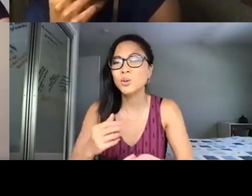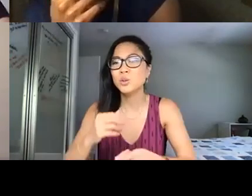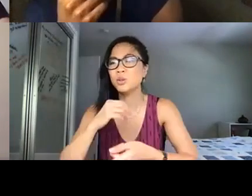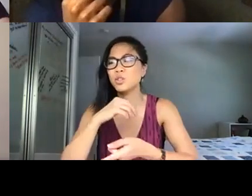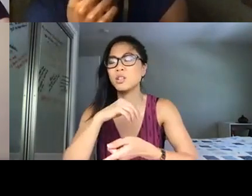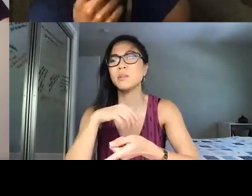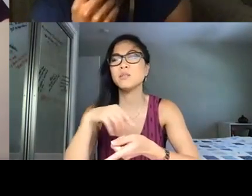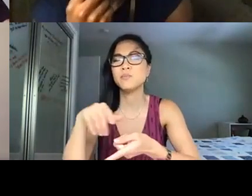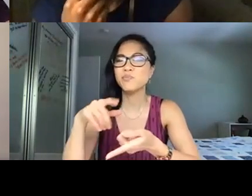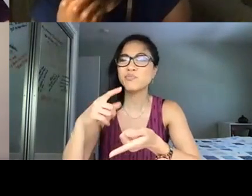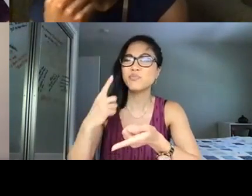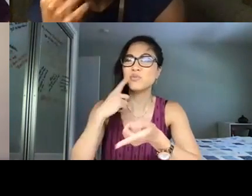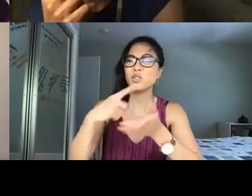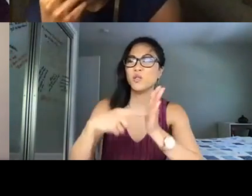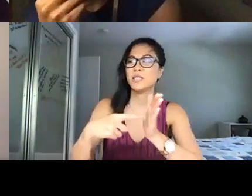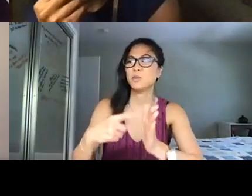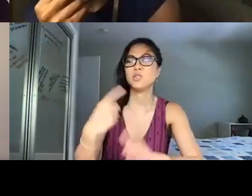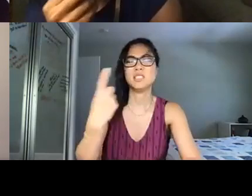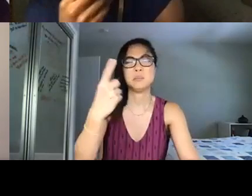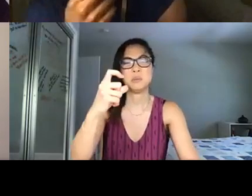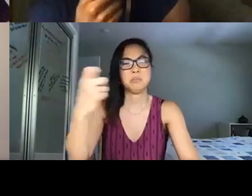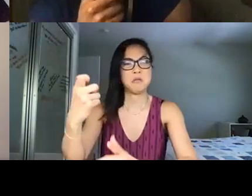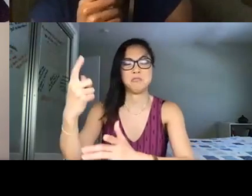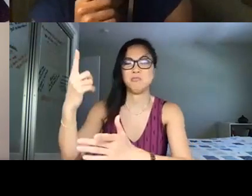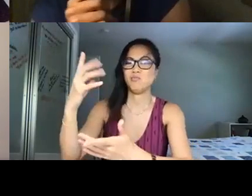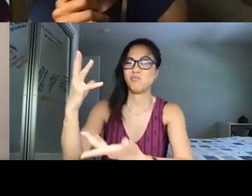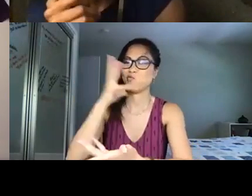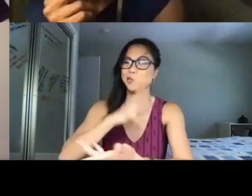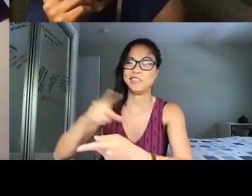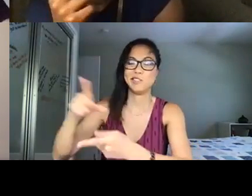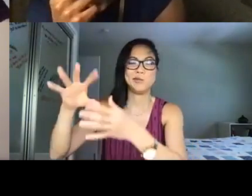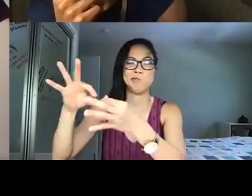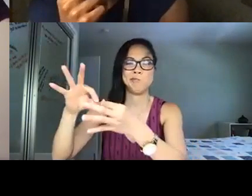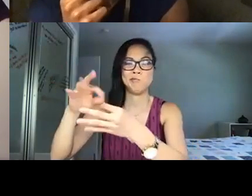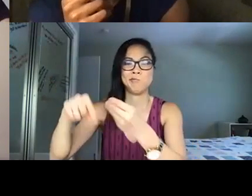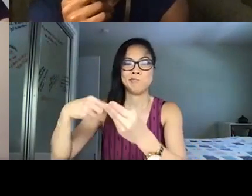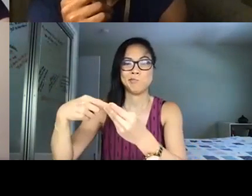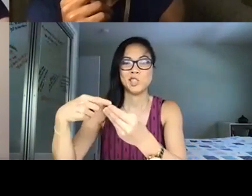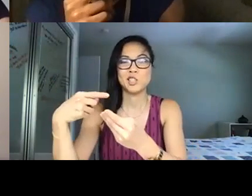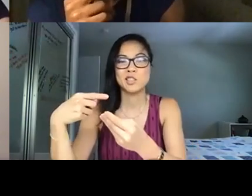You know, and catching myself being ableist Like I used the phrase tone deaf and I was like,